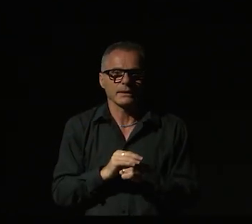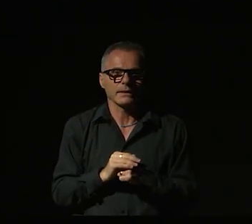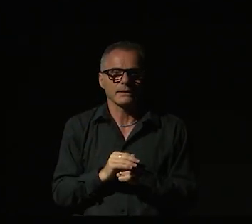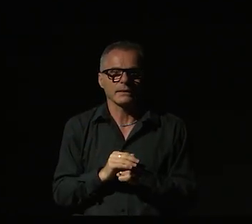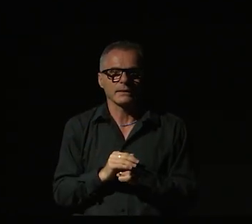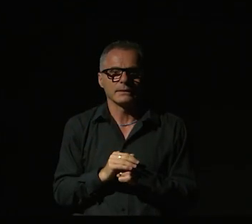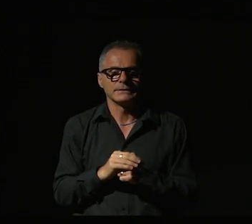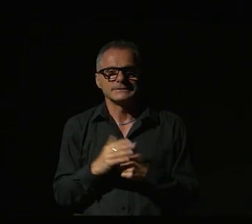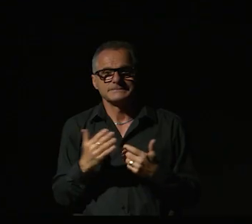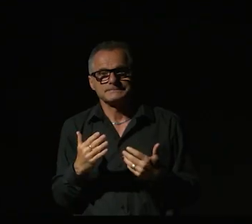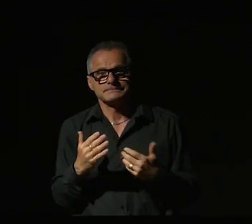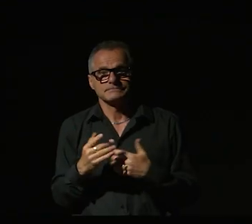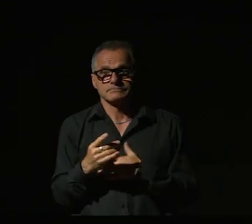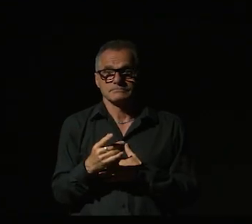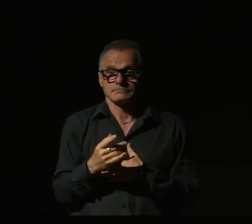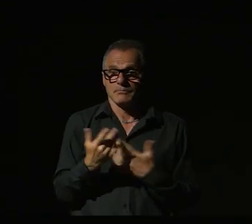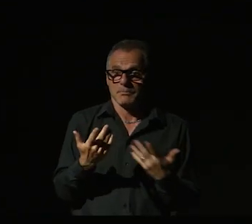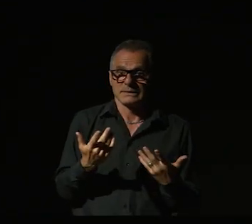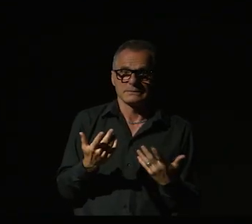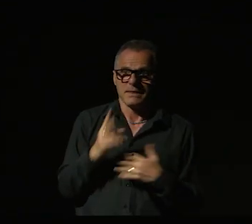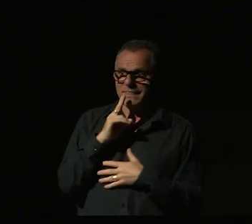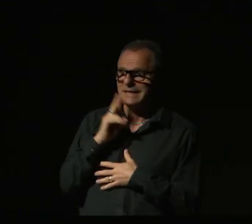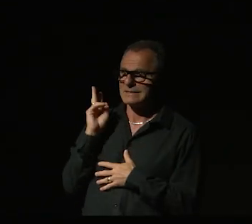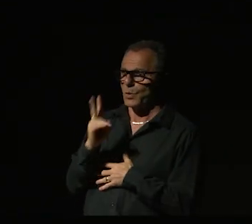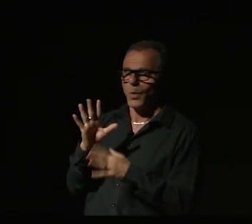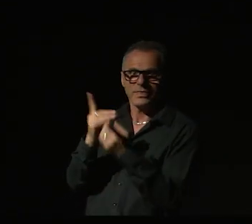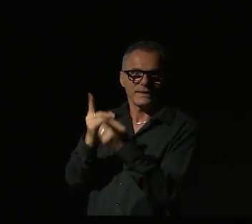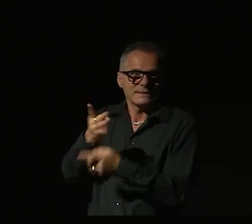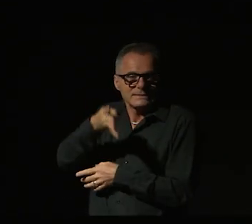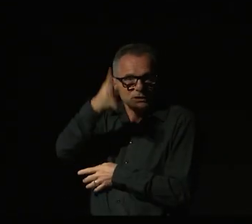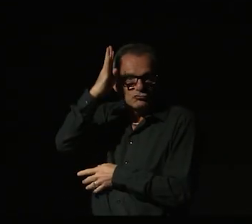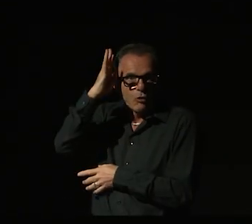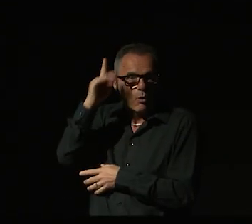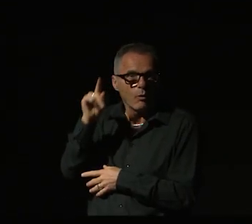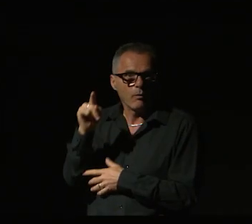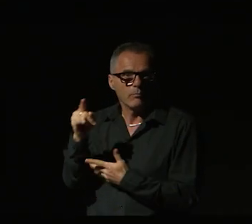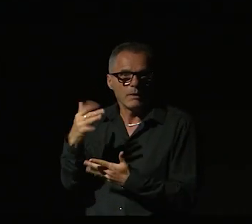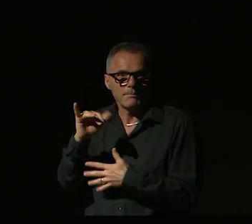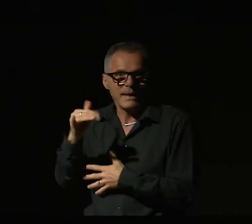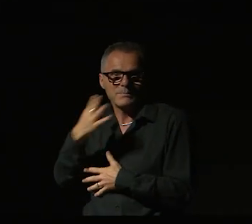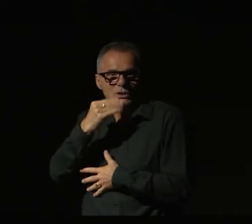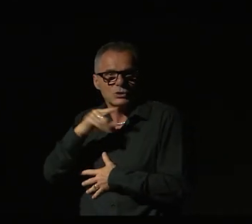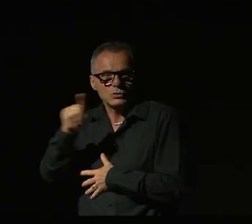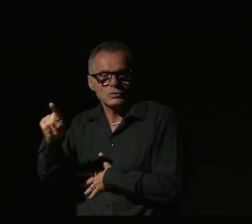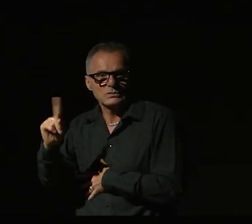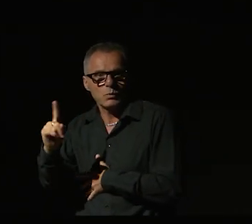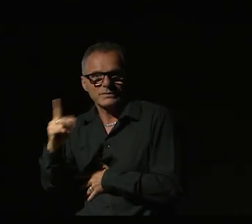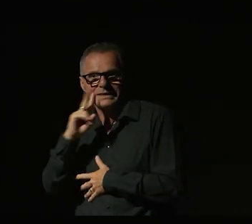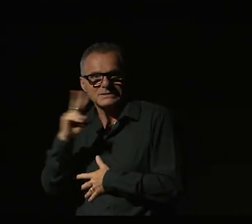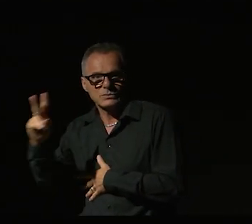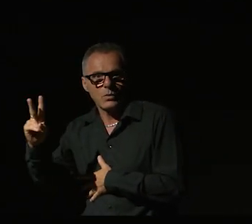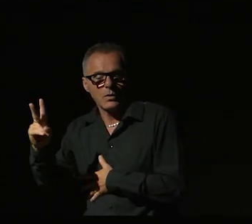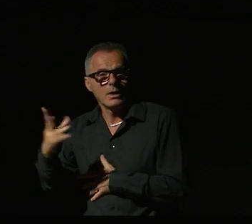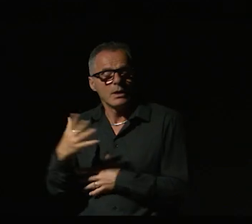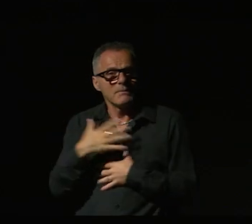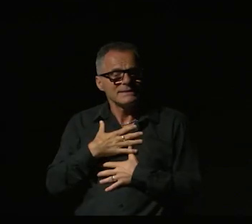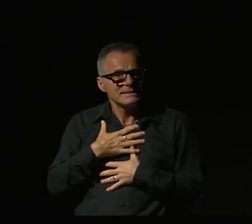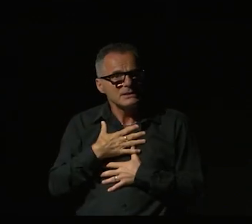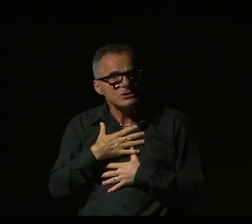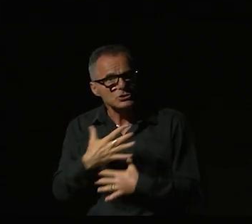they do make use of the things that they see in Rome. And this is even more astonishing what they, the visual references